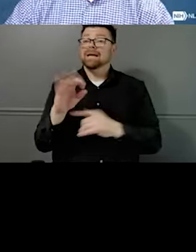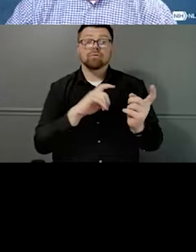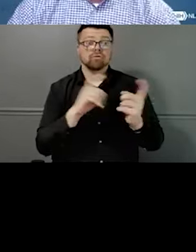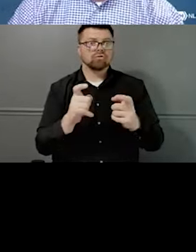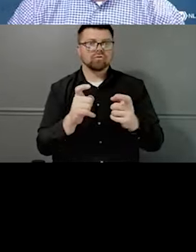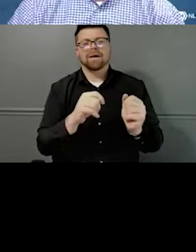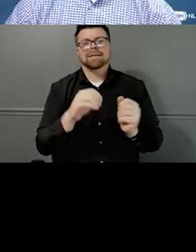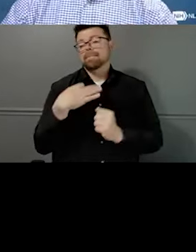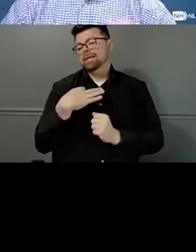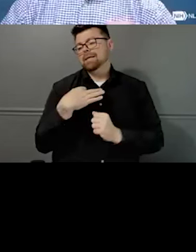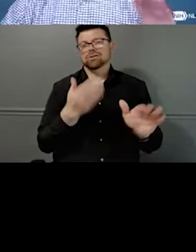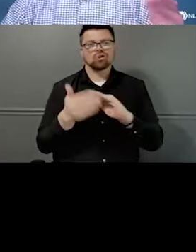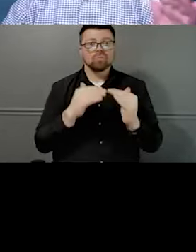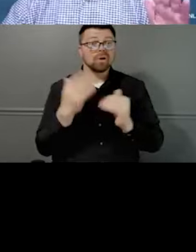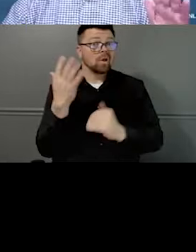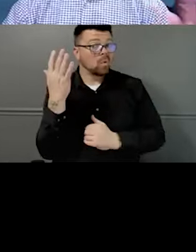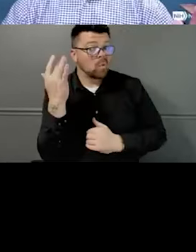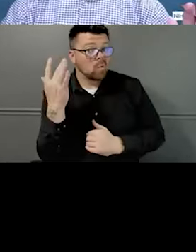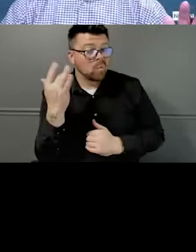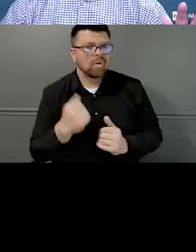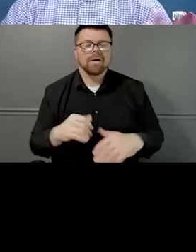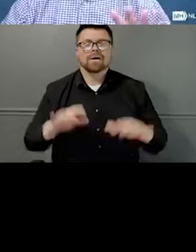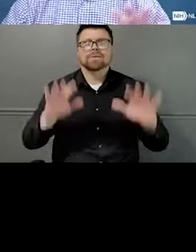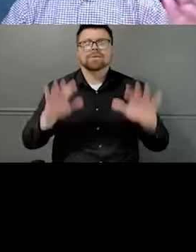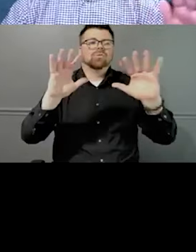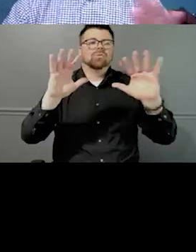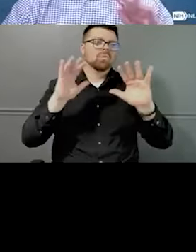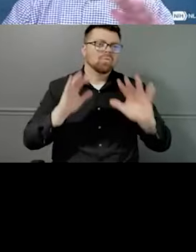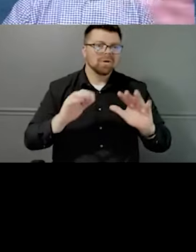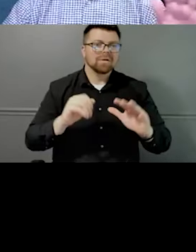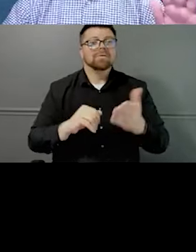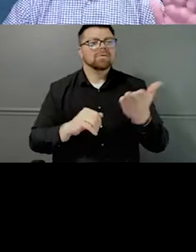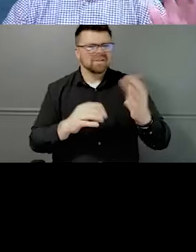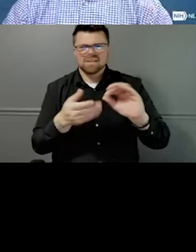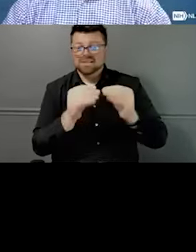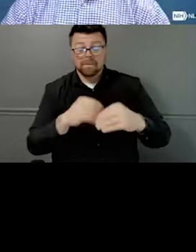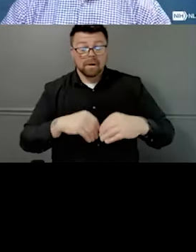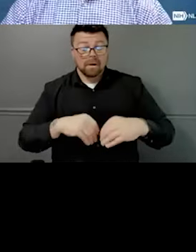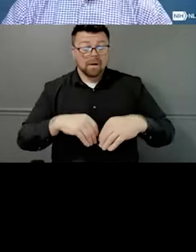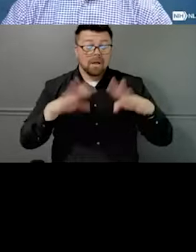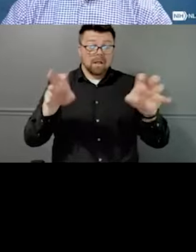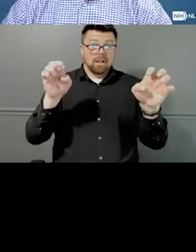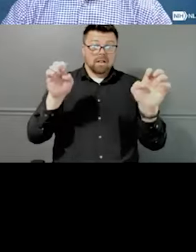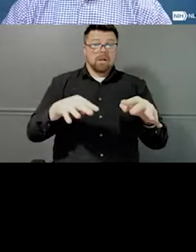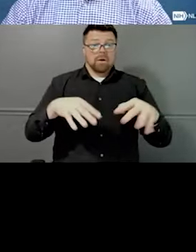because they've really done a fantastic job. These numbers blow me away. We go in.